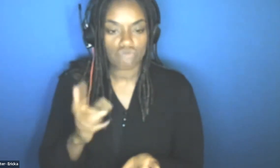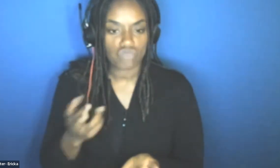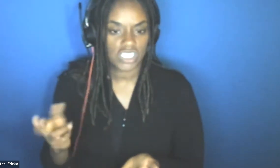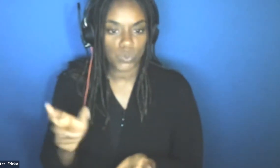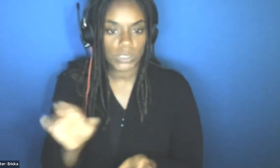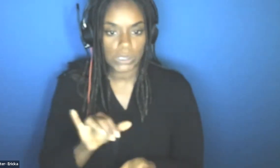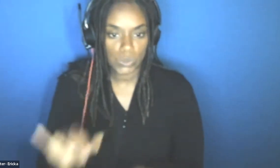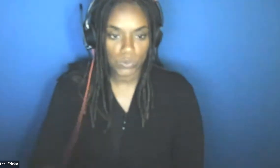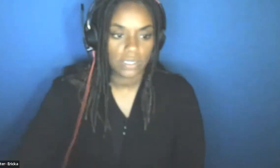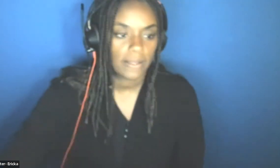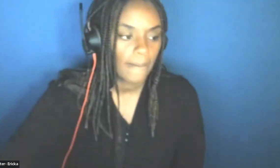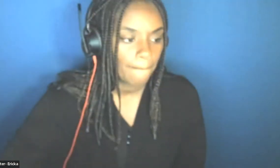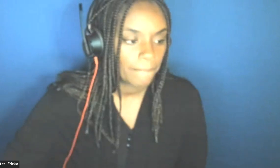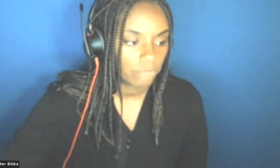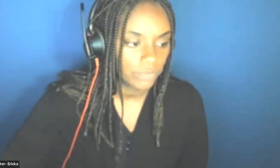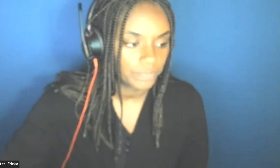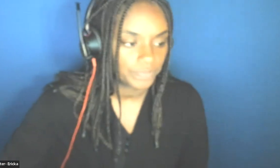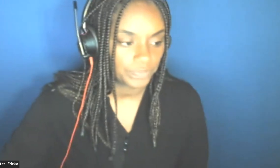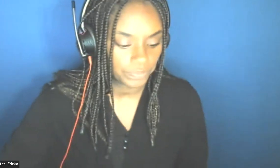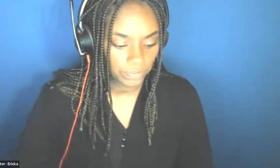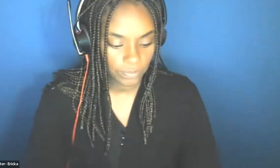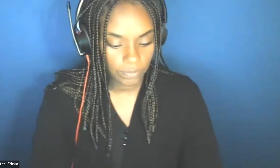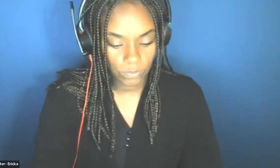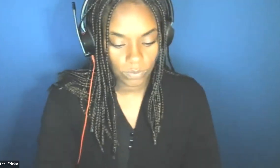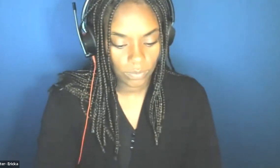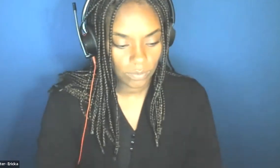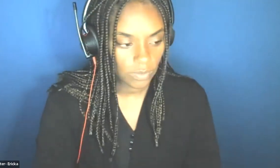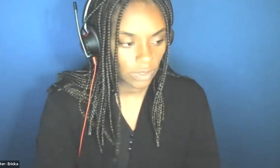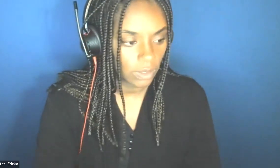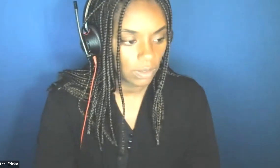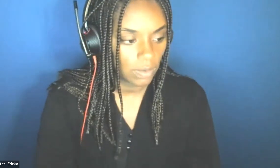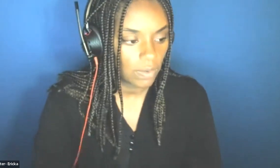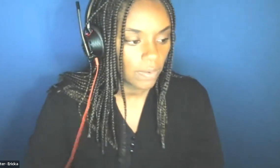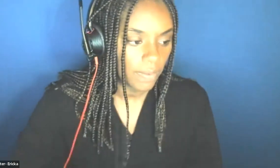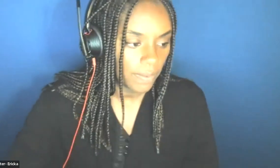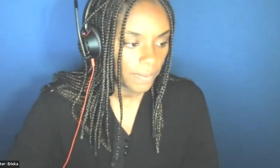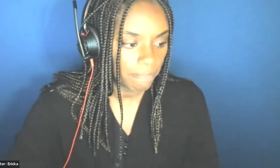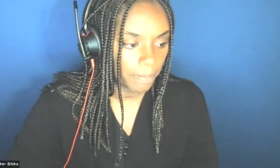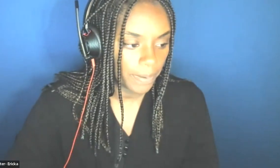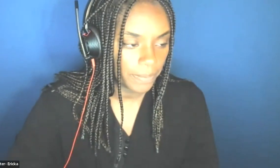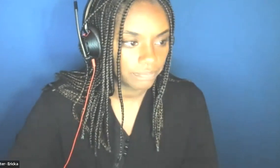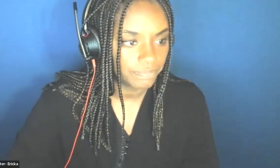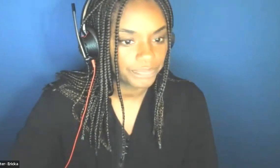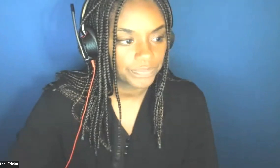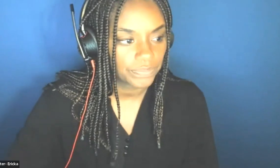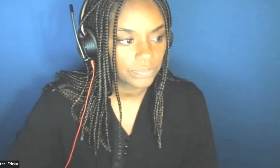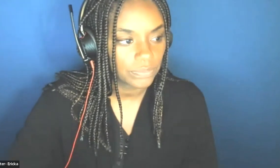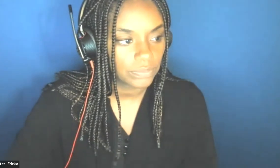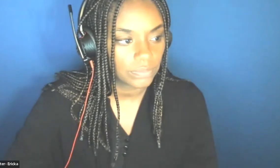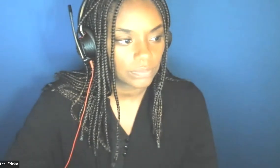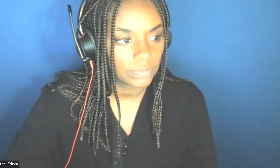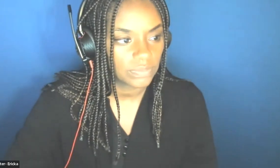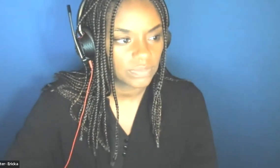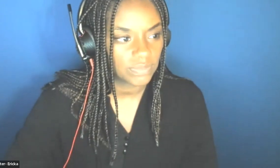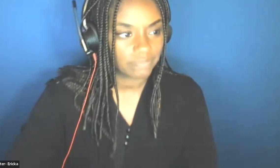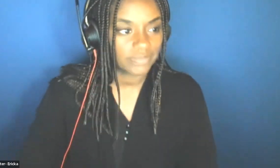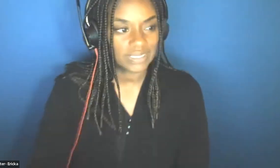Then we also have resource list that accompany every ADA Live episode.